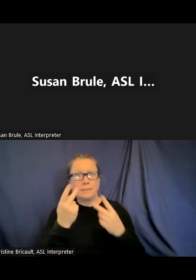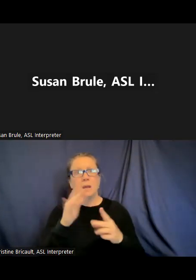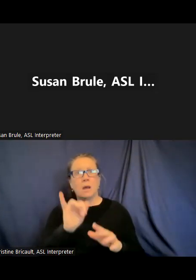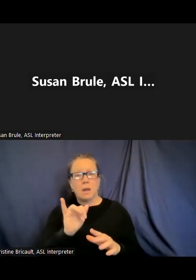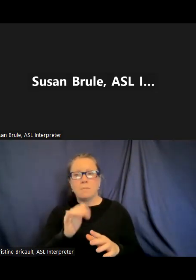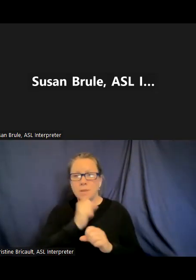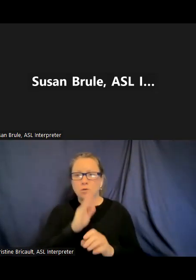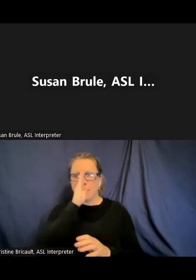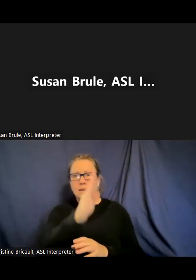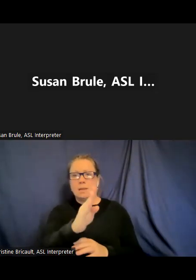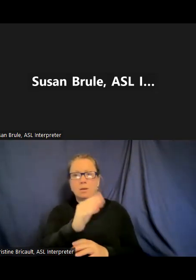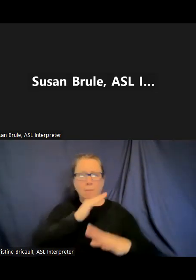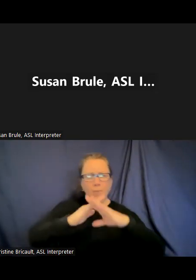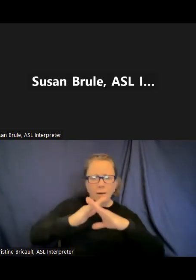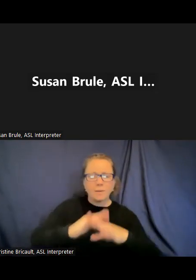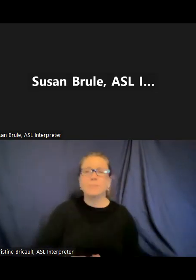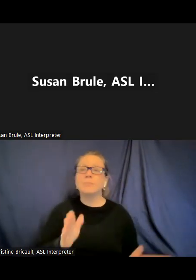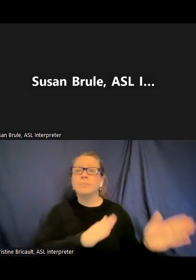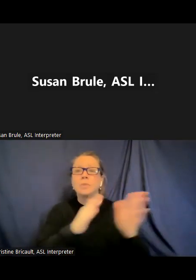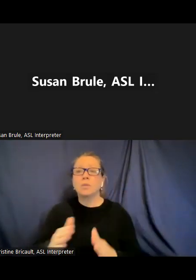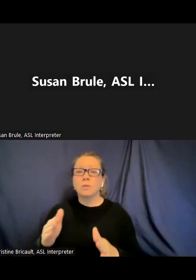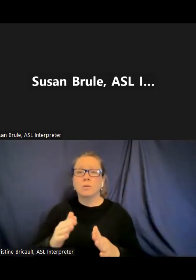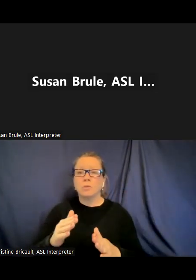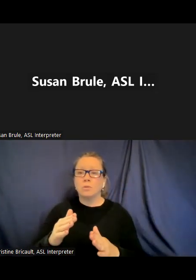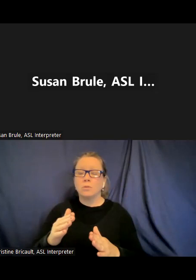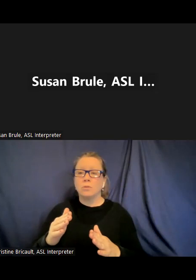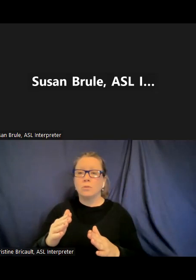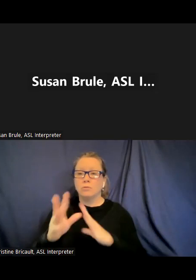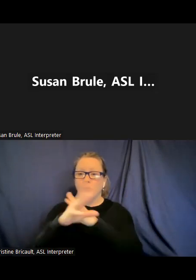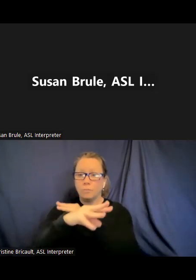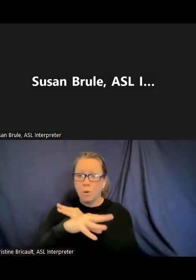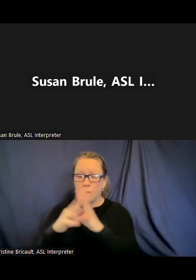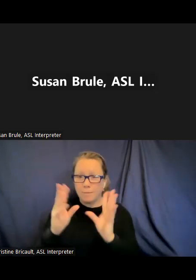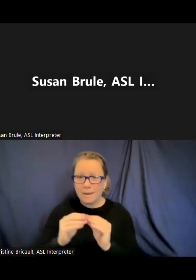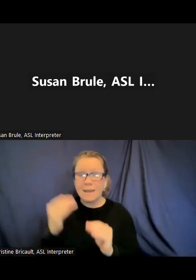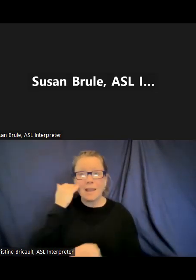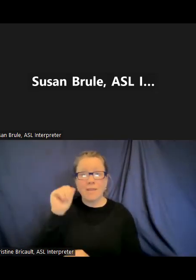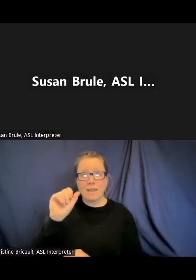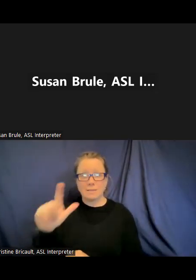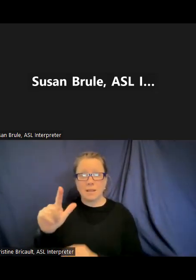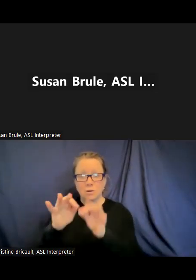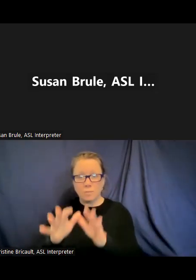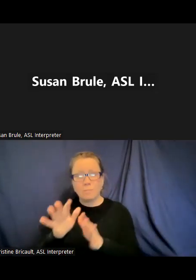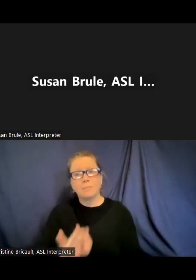For remote meetings, and if you have an ASL interpreter, make sure that they are spot lit.